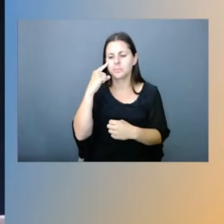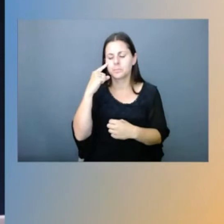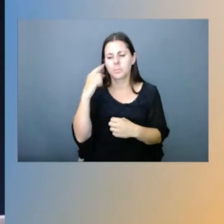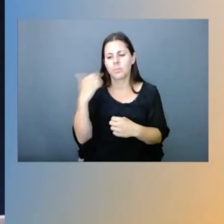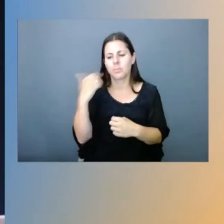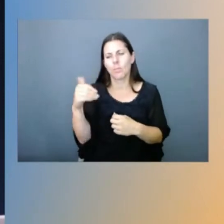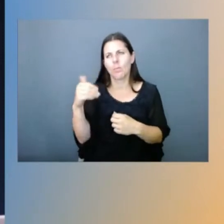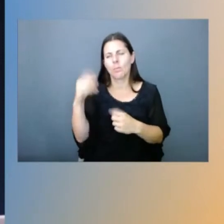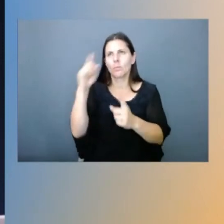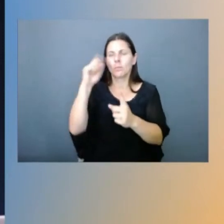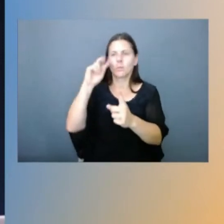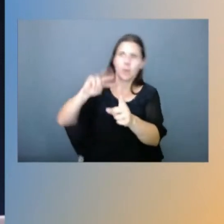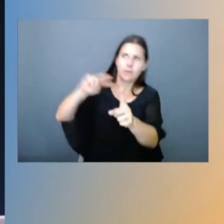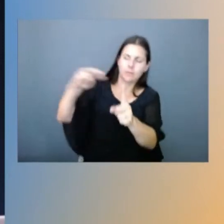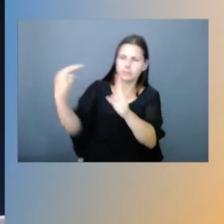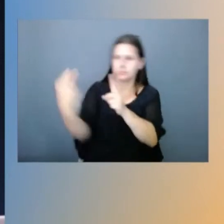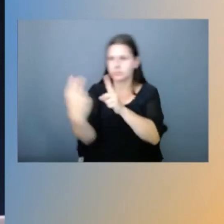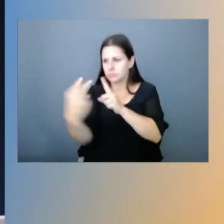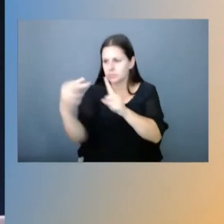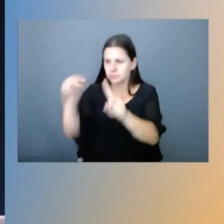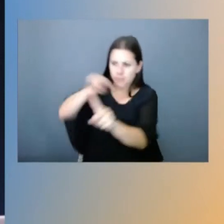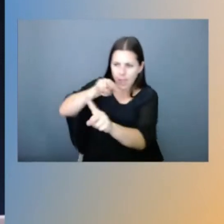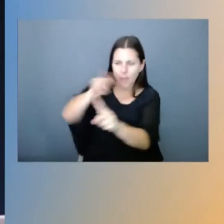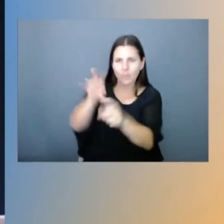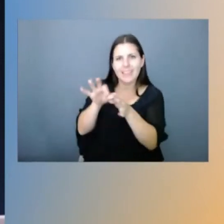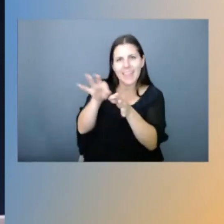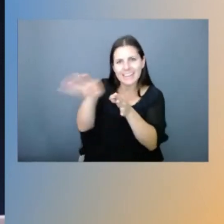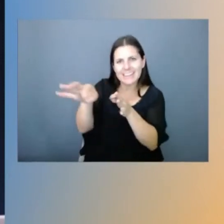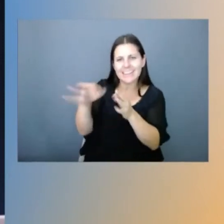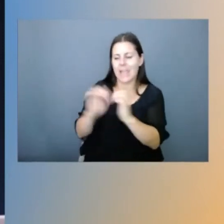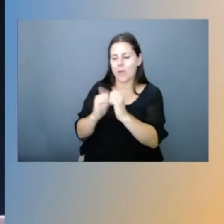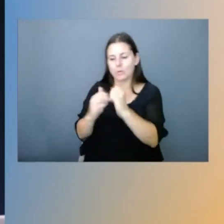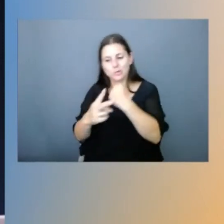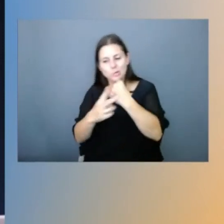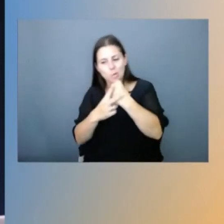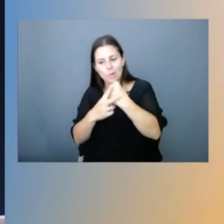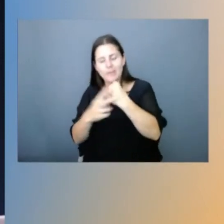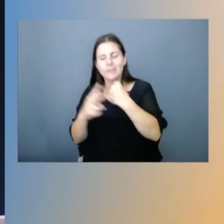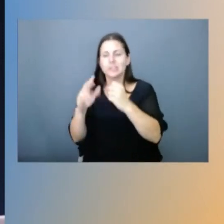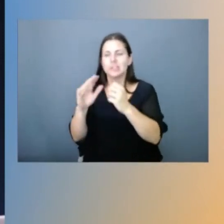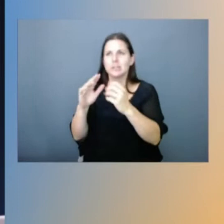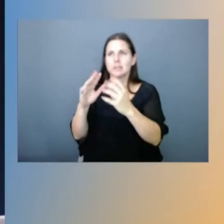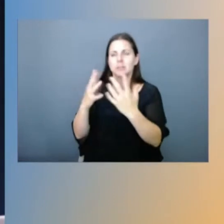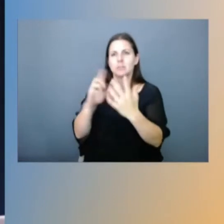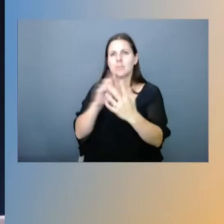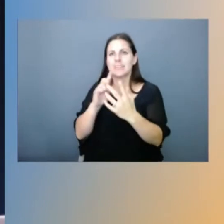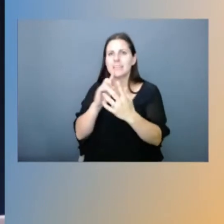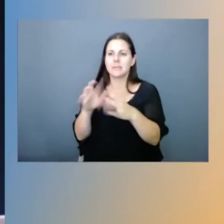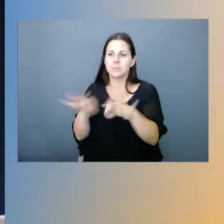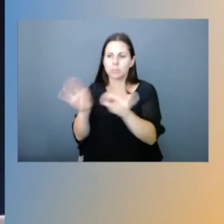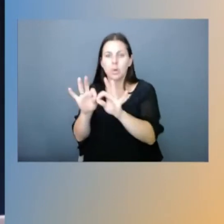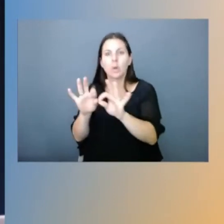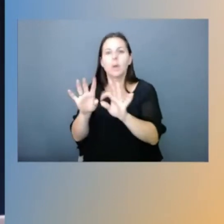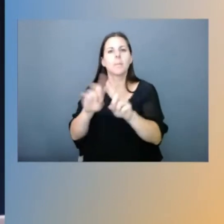that this latency and storage has. I think a lot of times people think of storage as just like a block of stuff that's placed there, right?